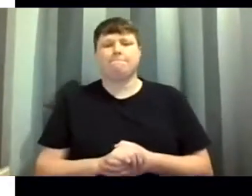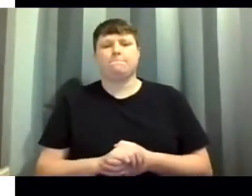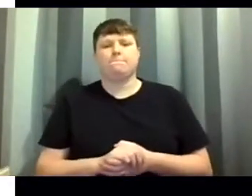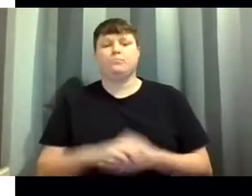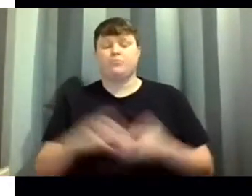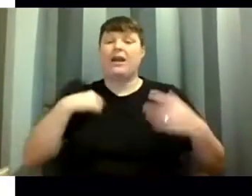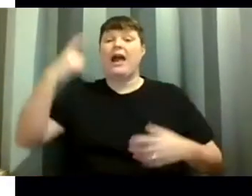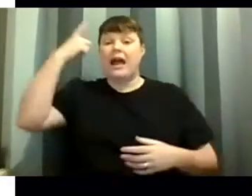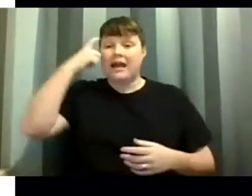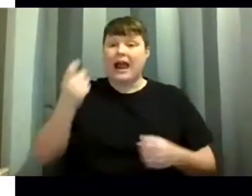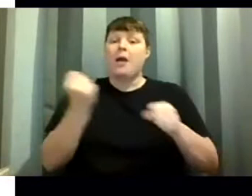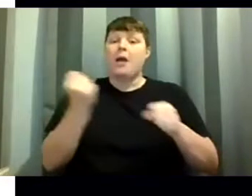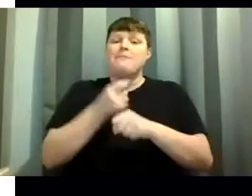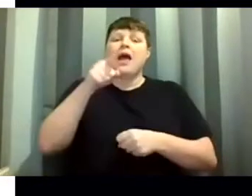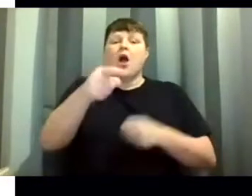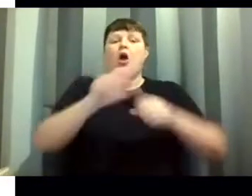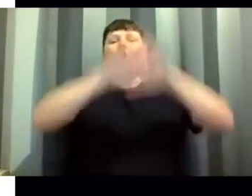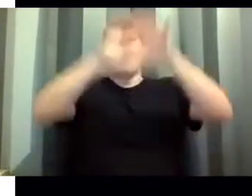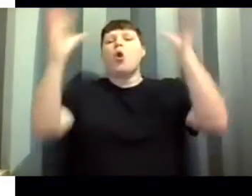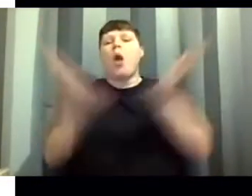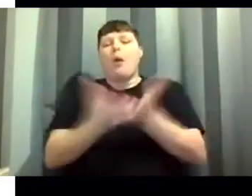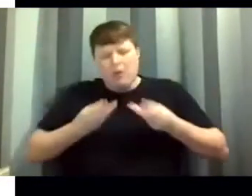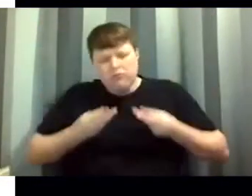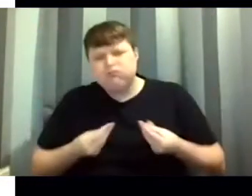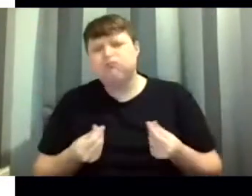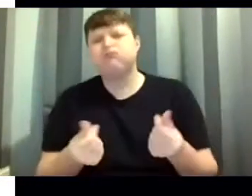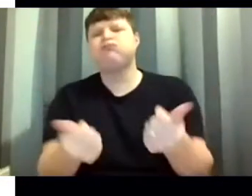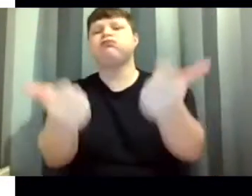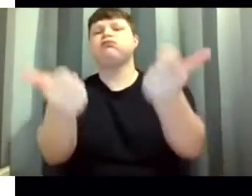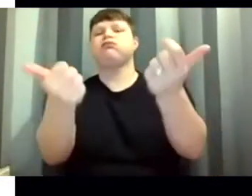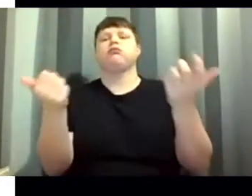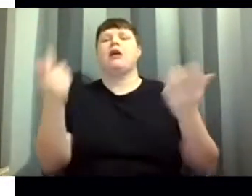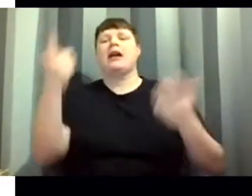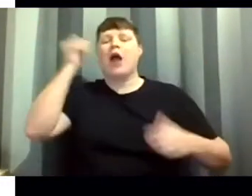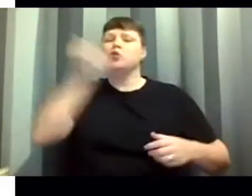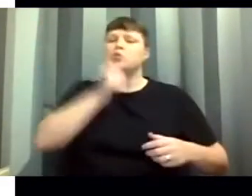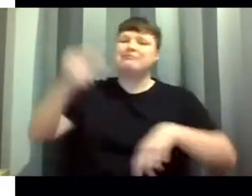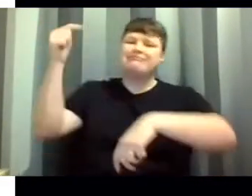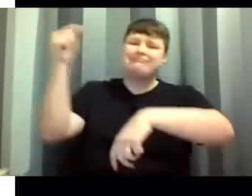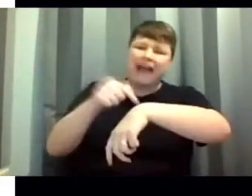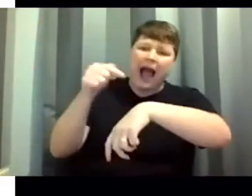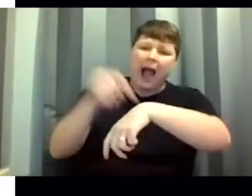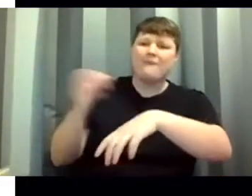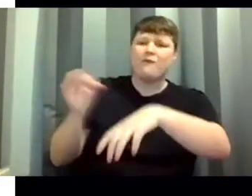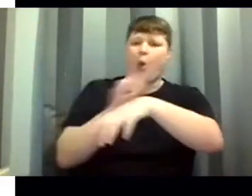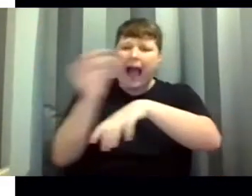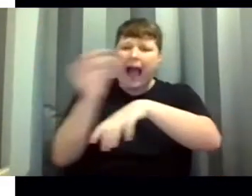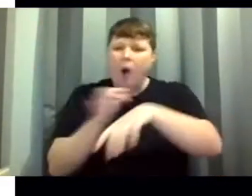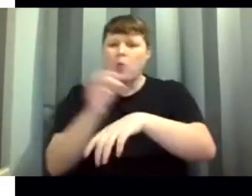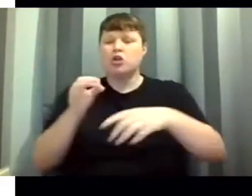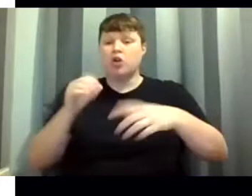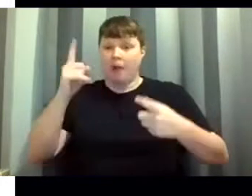model of the whole thing that can be used on time-scales of hours to centuries. With